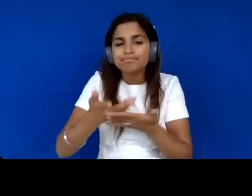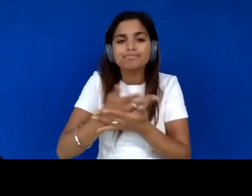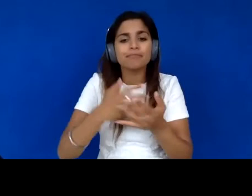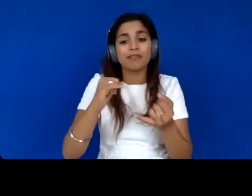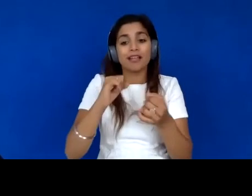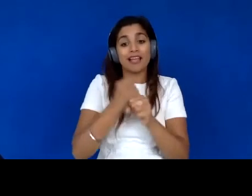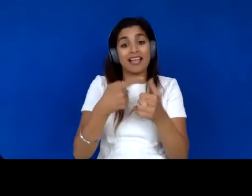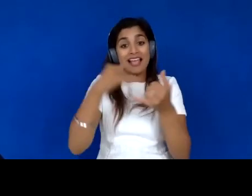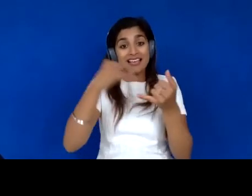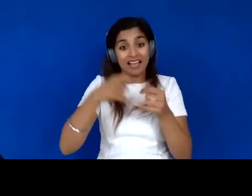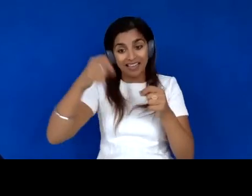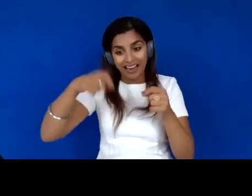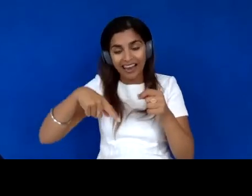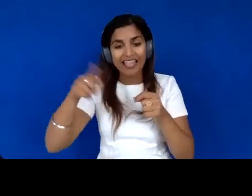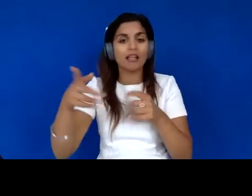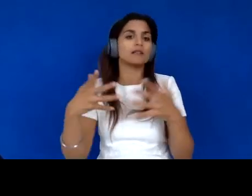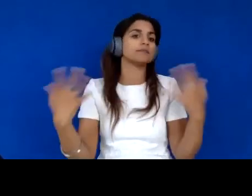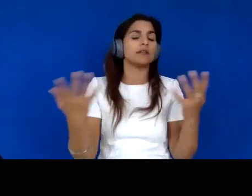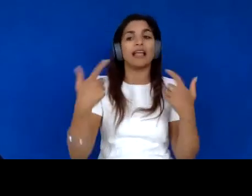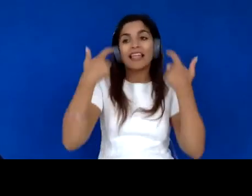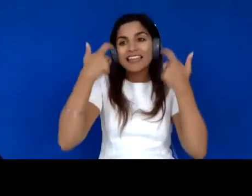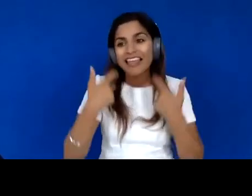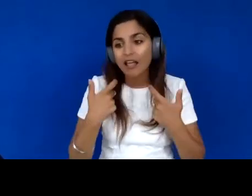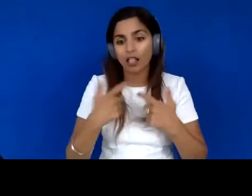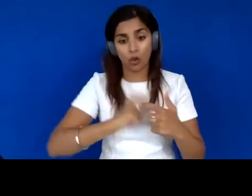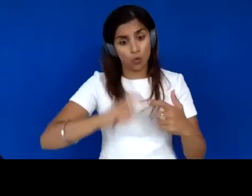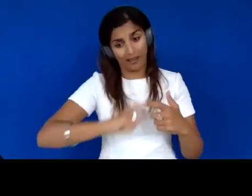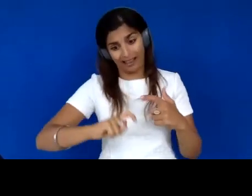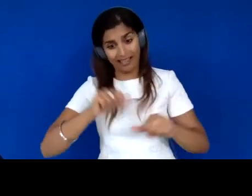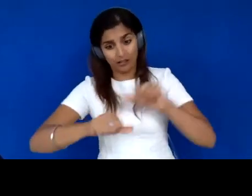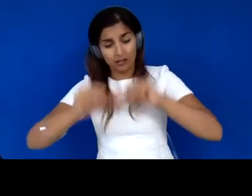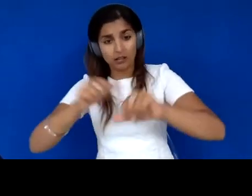aftermath have produced and reproduced disability disability studies as a field